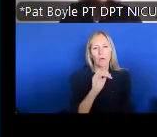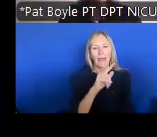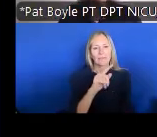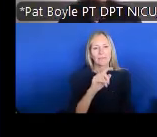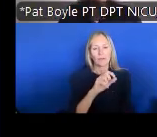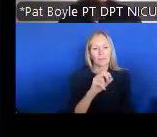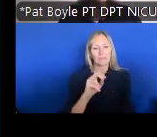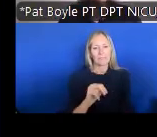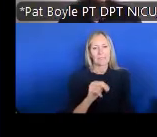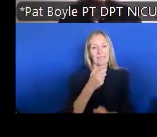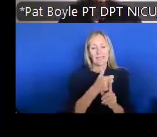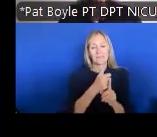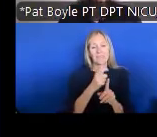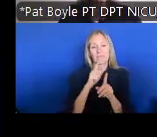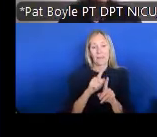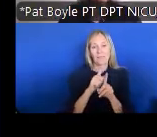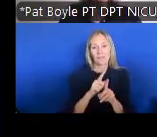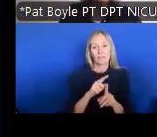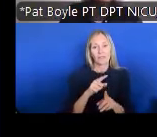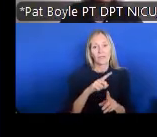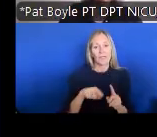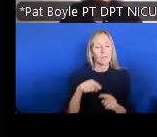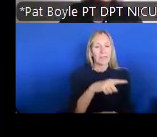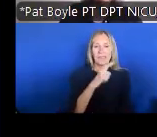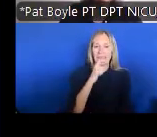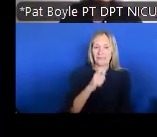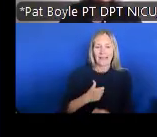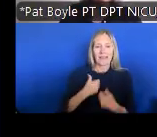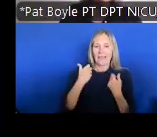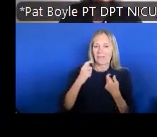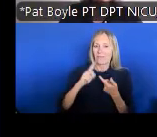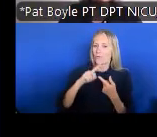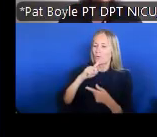unfortunately didn't live until 100. He died in I think 2018 at